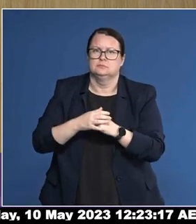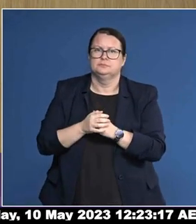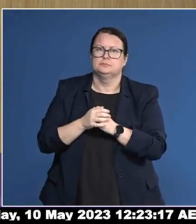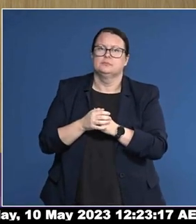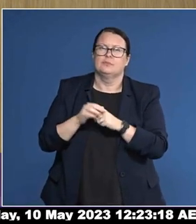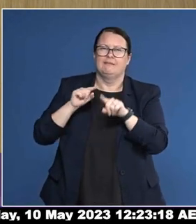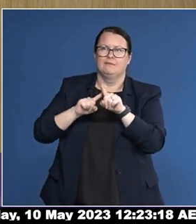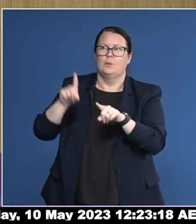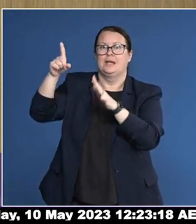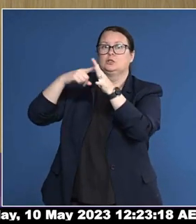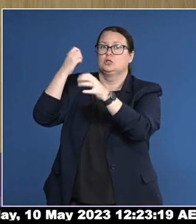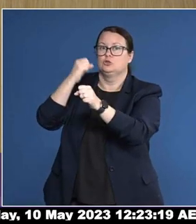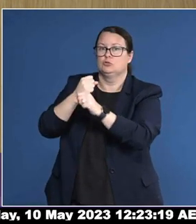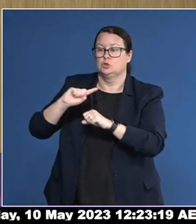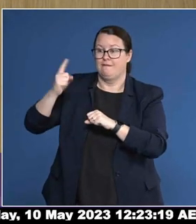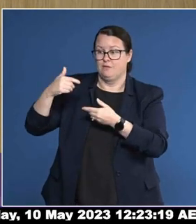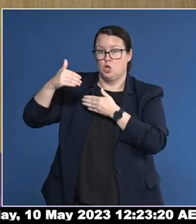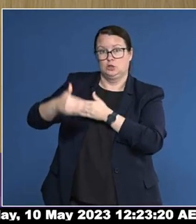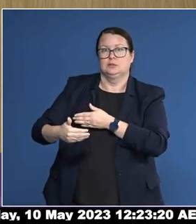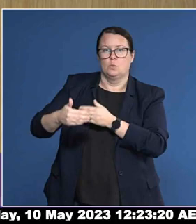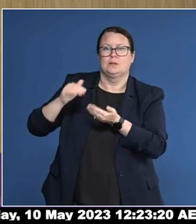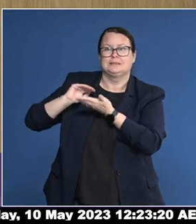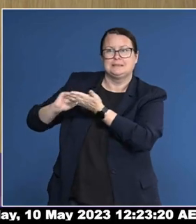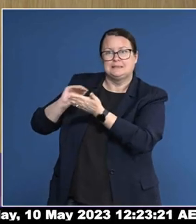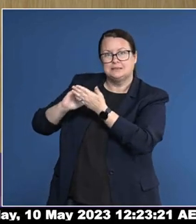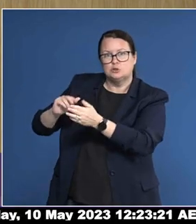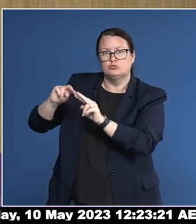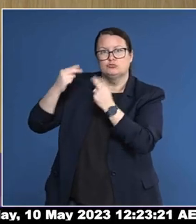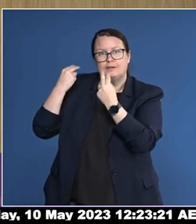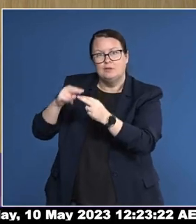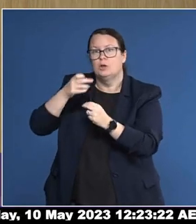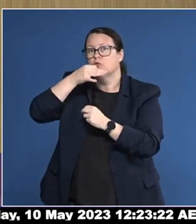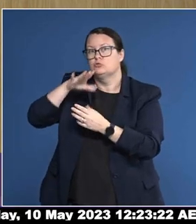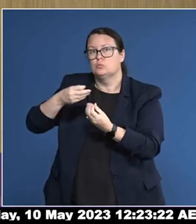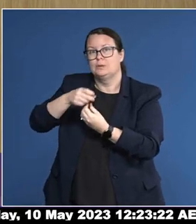So, the first one was a systems review in relation to children with disabilities during